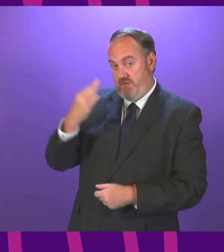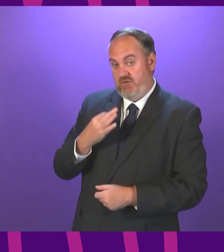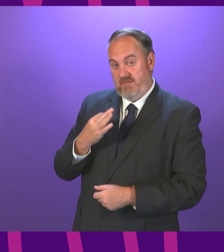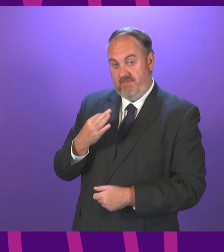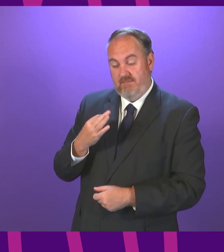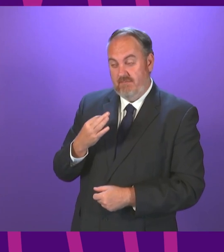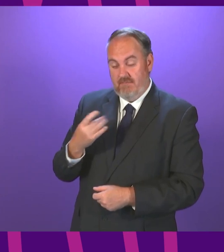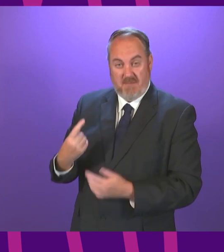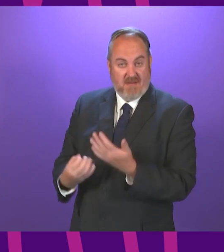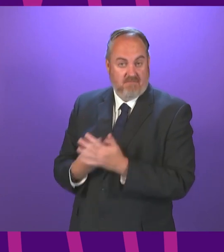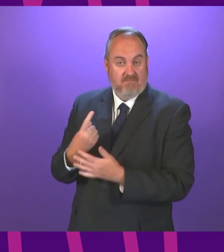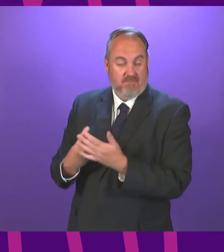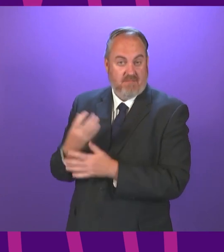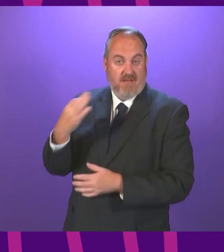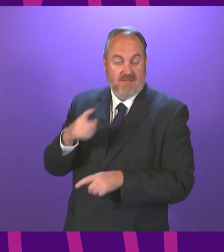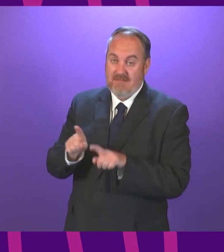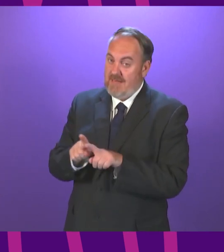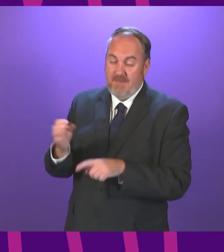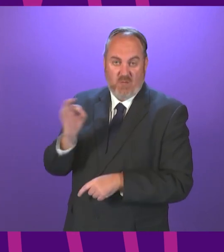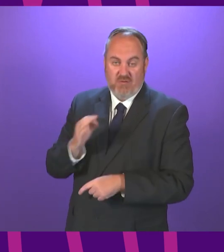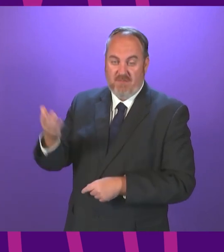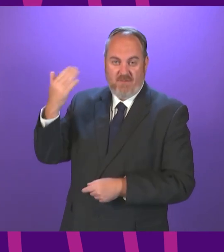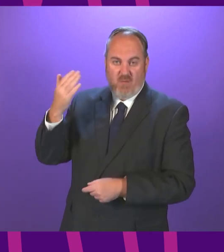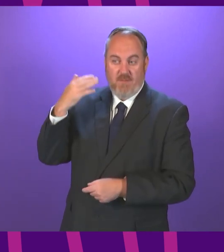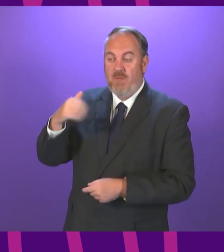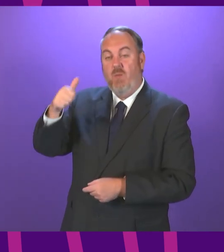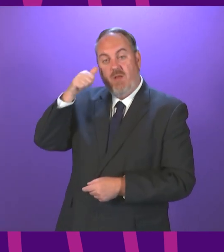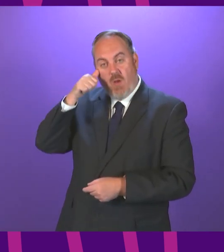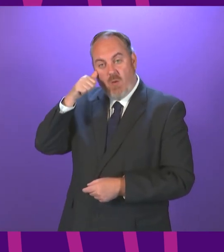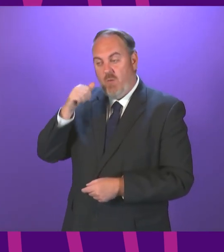the pandemic. There are—quite properly and legitimately—different rules in place in